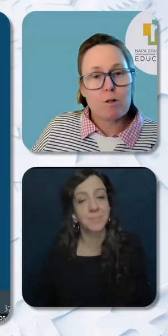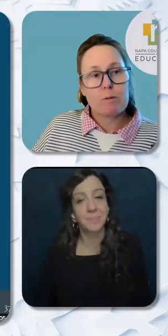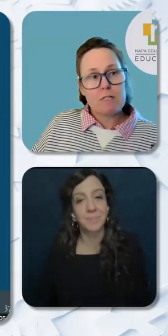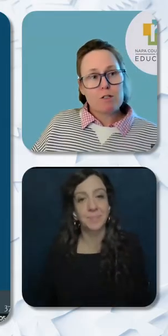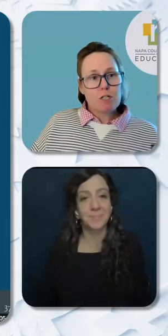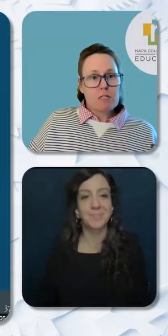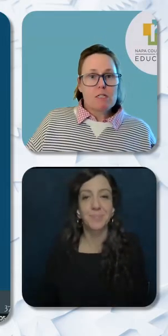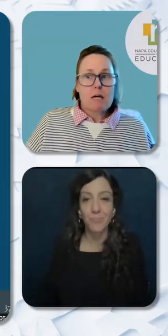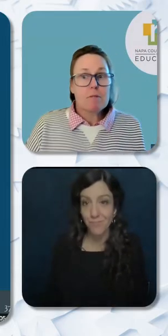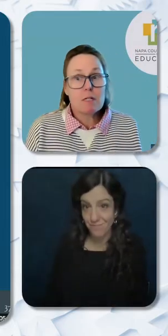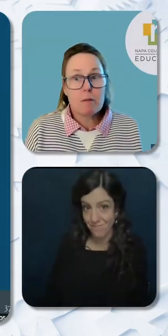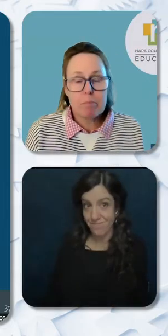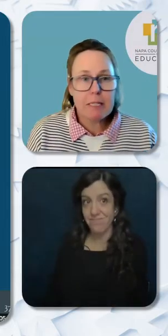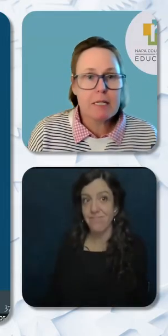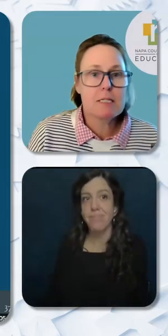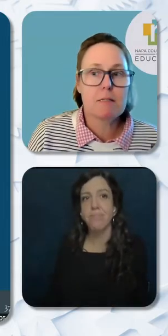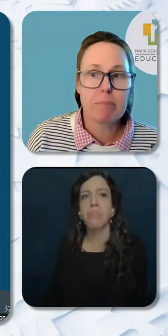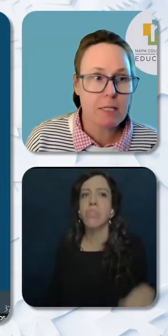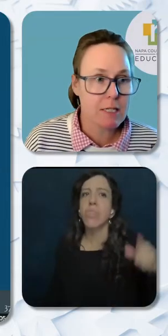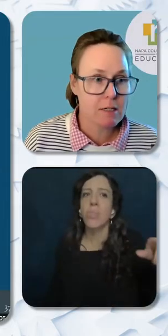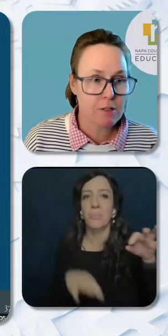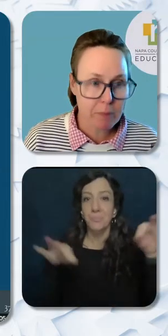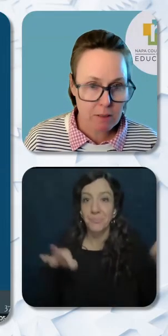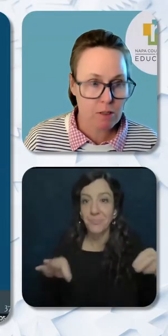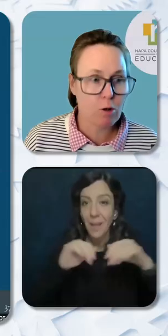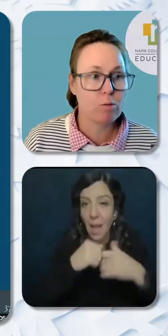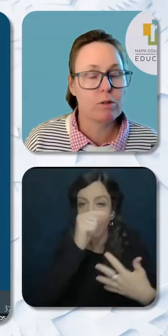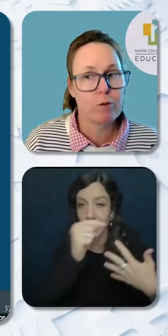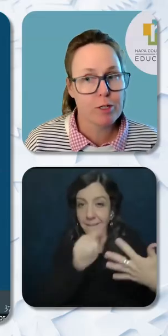Okay, so these are just the steps to complete and submit the assessment. So,